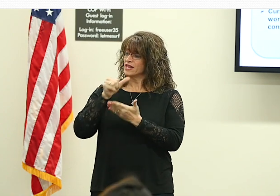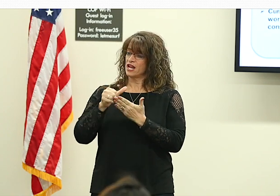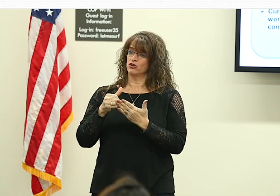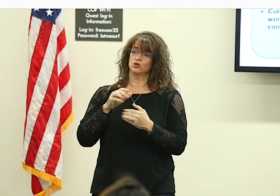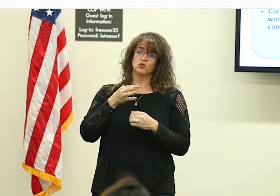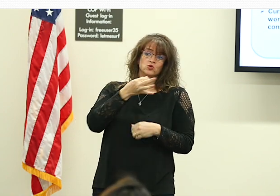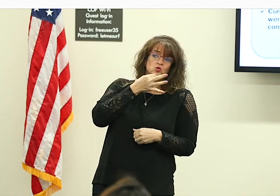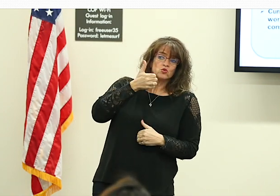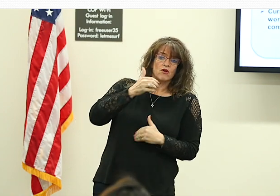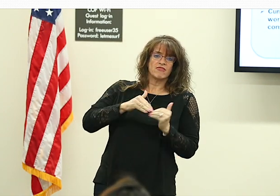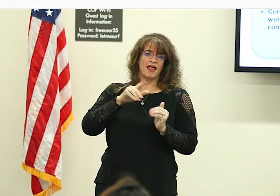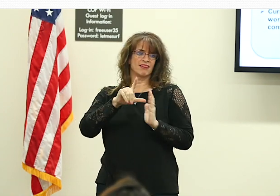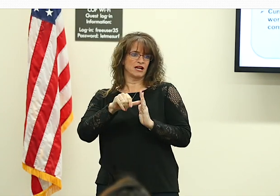when we get to that point.